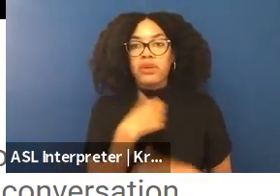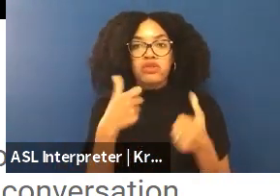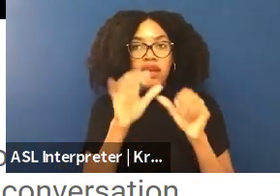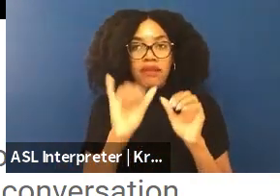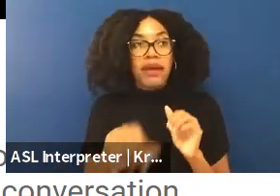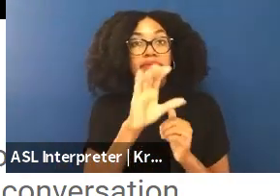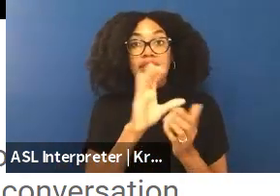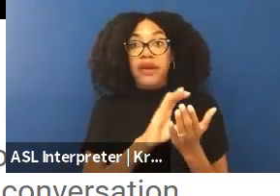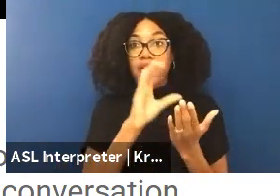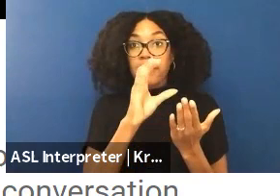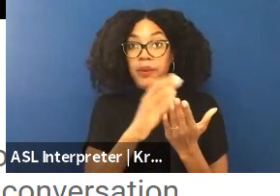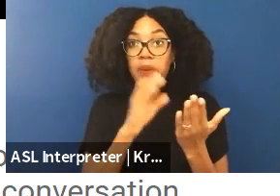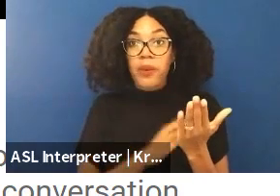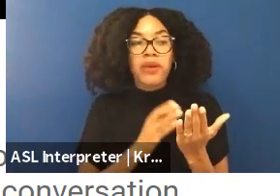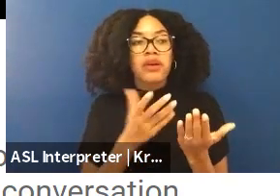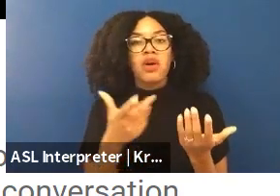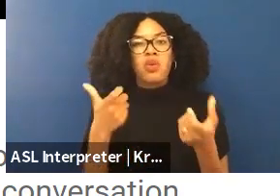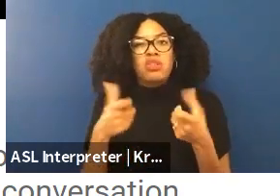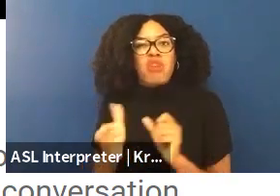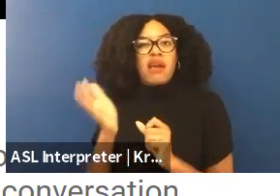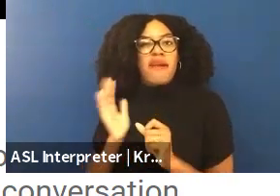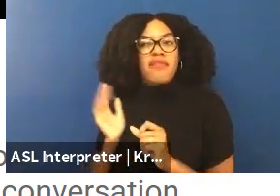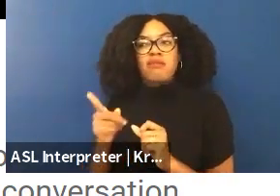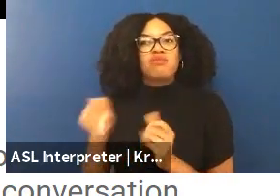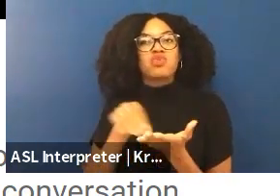or it didn't didn't do what we wanted it to do, and so therefore there's just no more courses